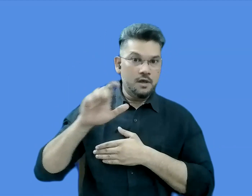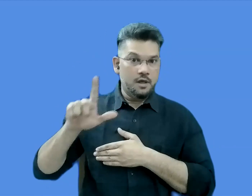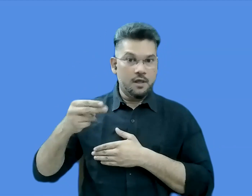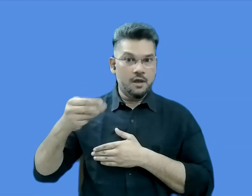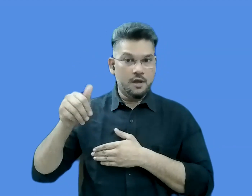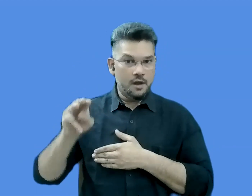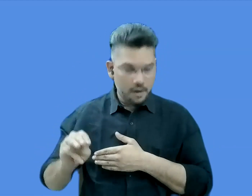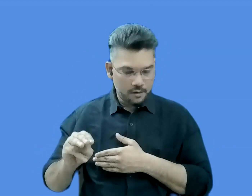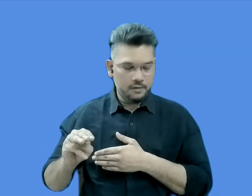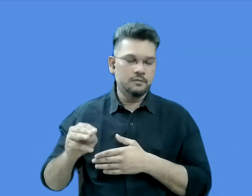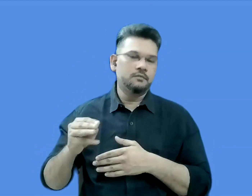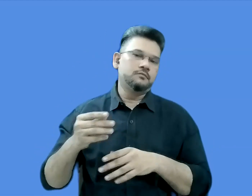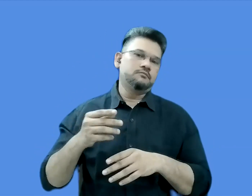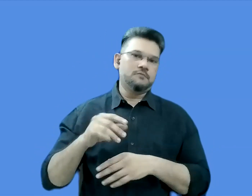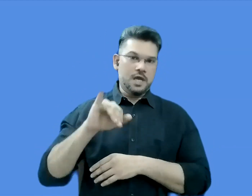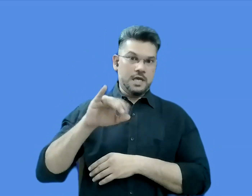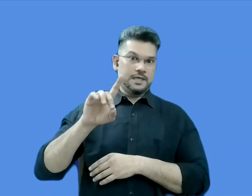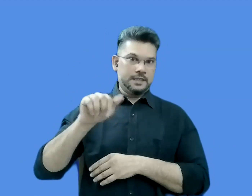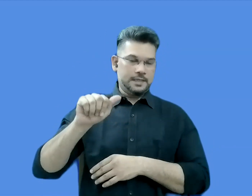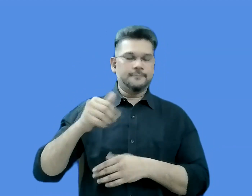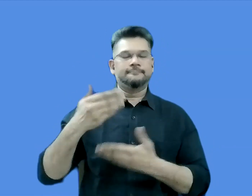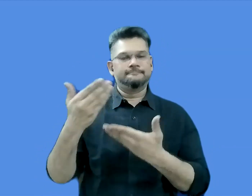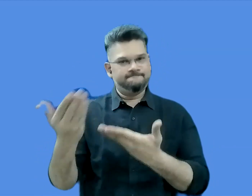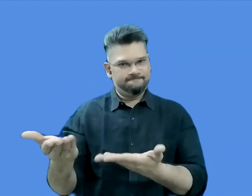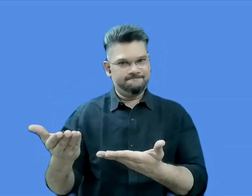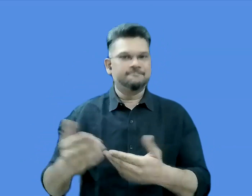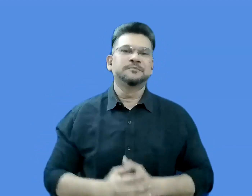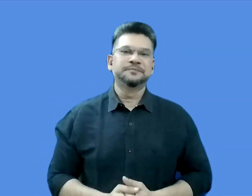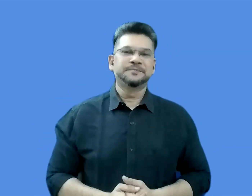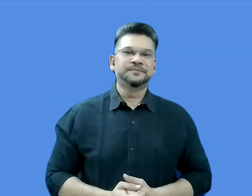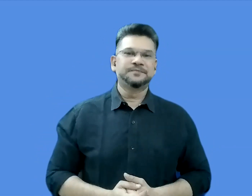glad to introduce our moderator it had, Ehlam Youssefian,